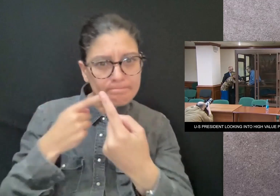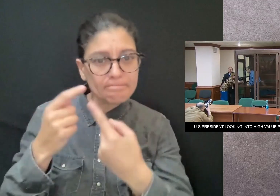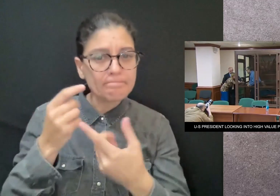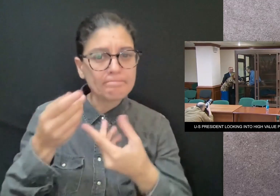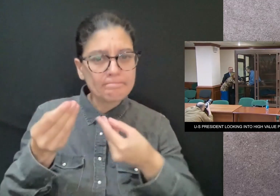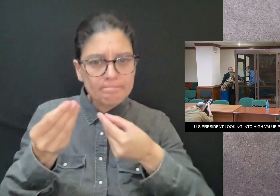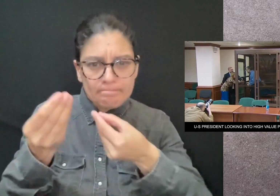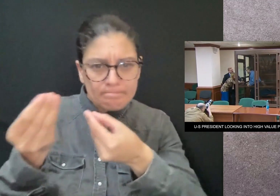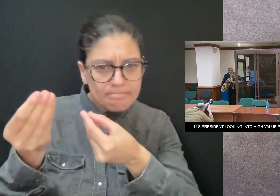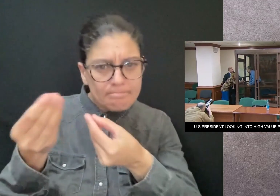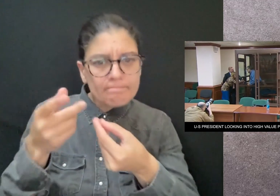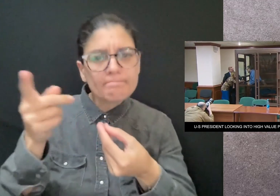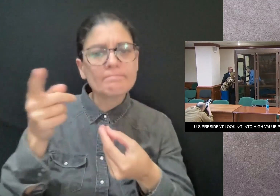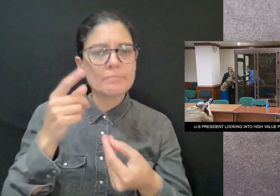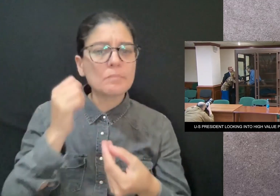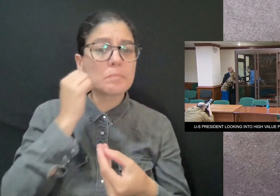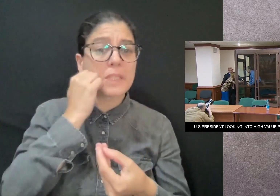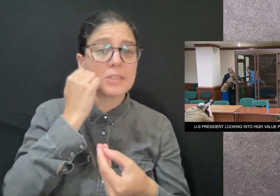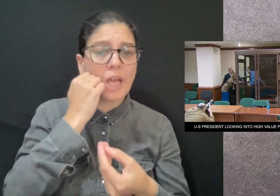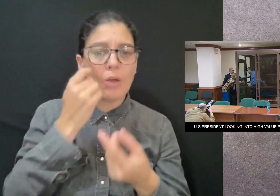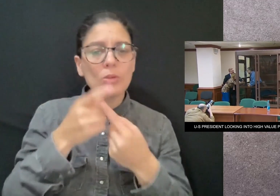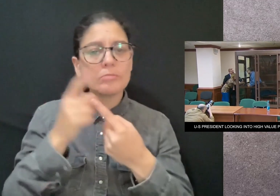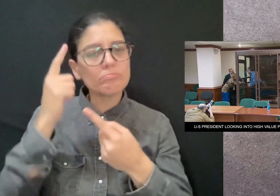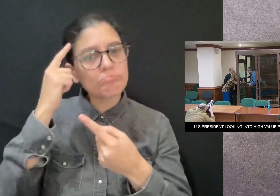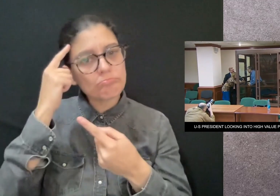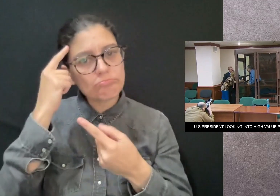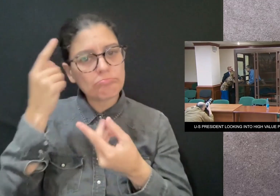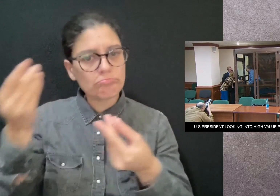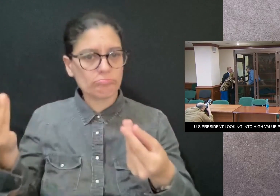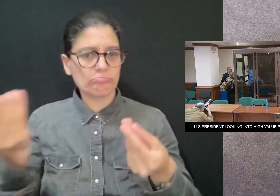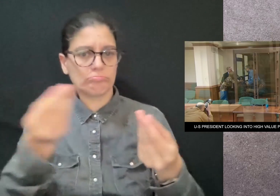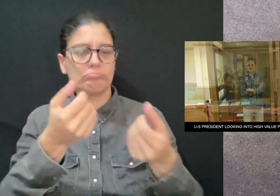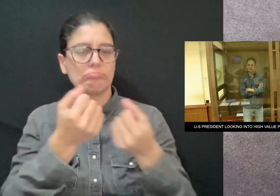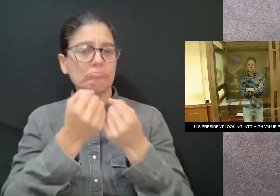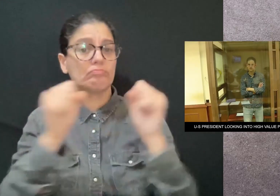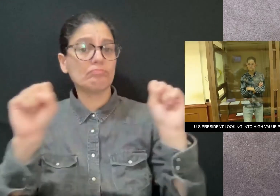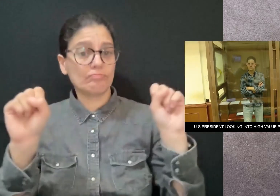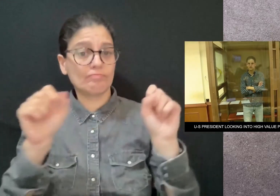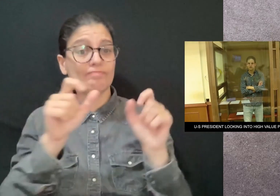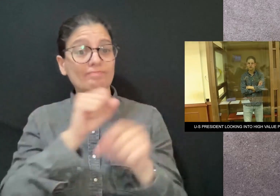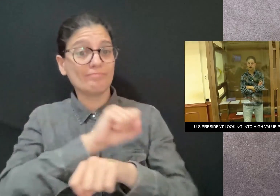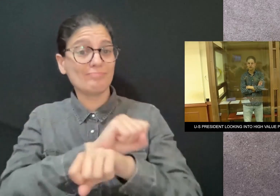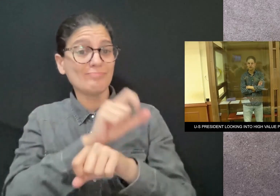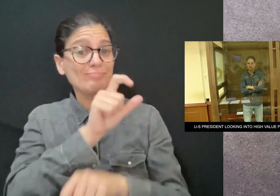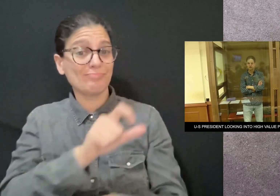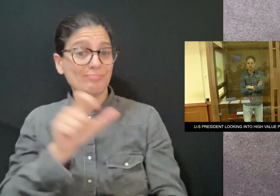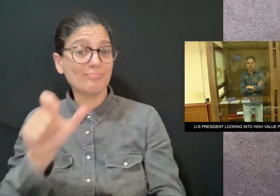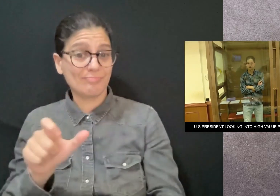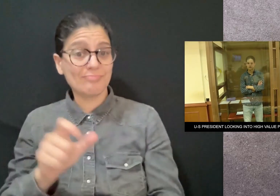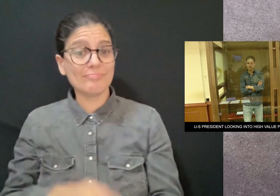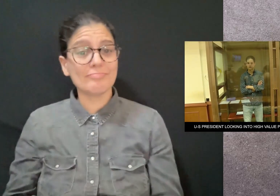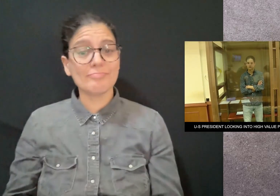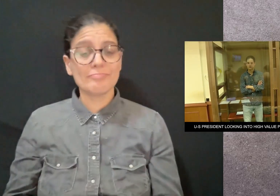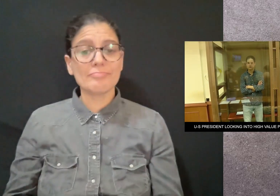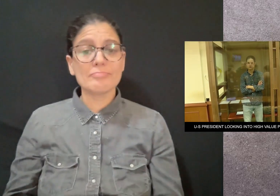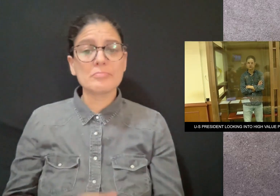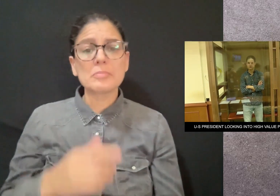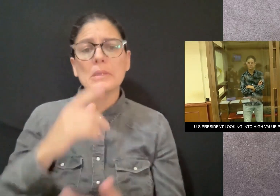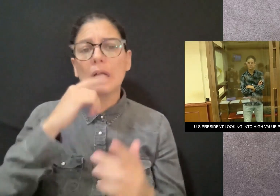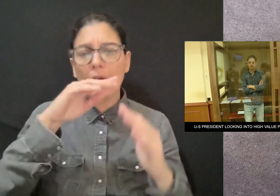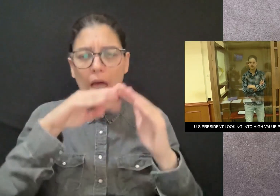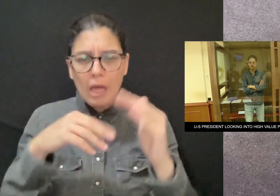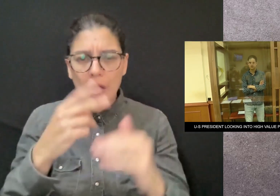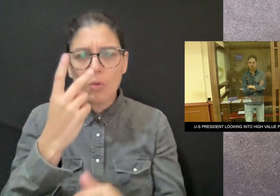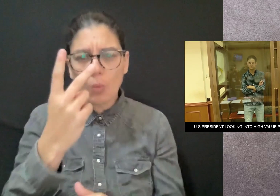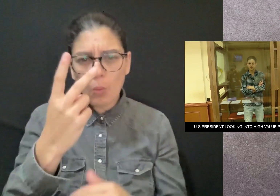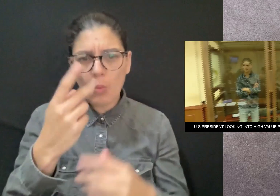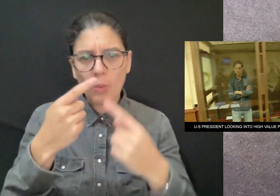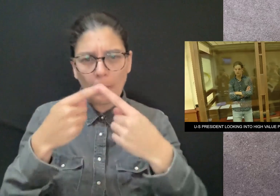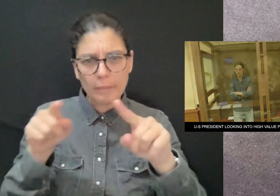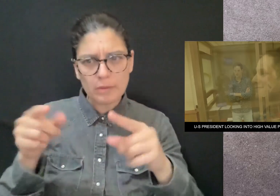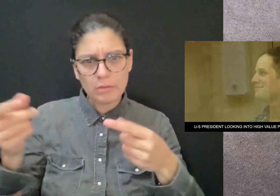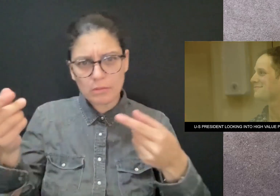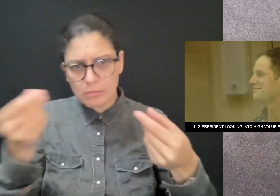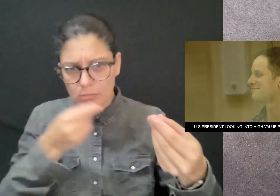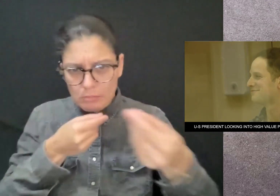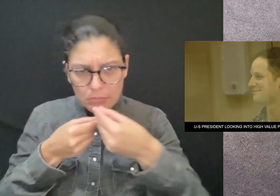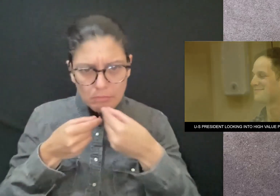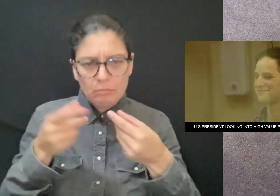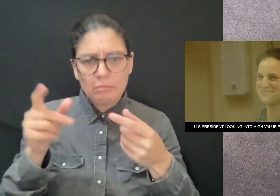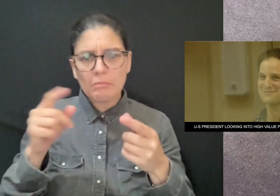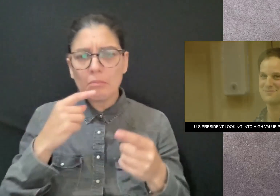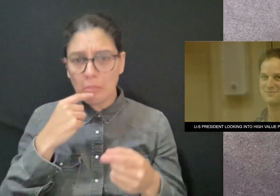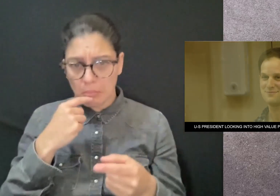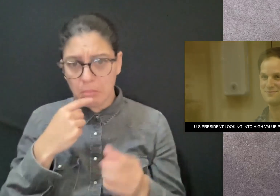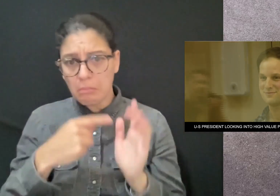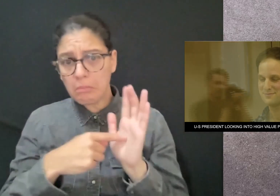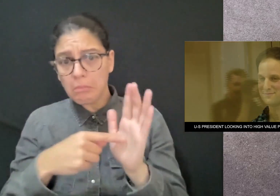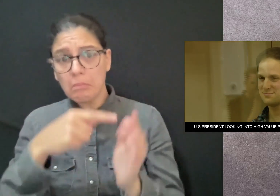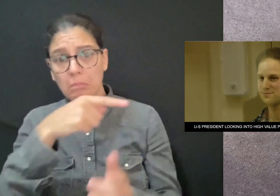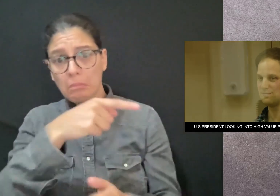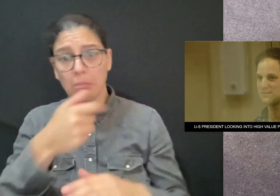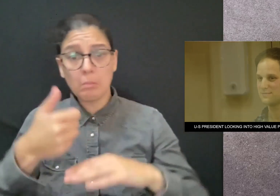the prisoners at least two sources say the administration